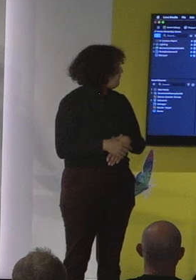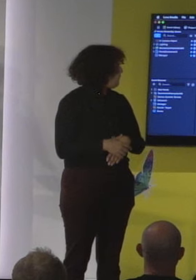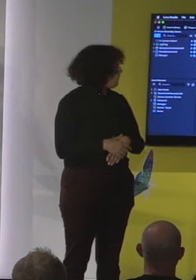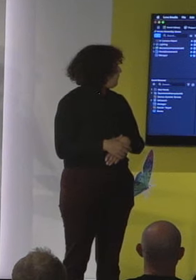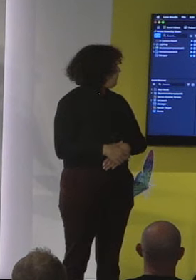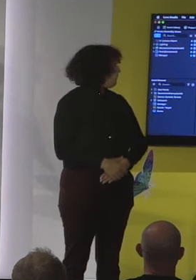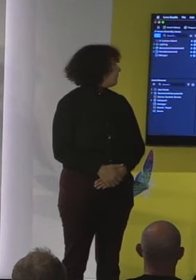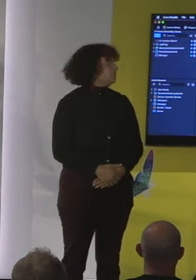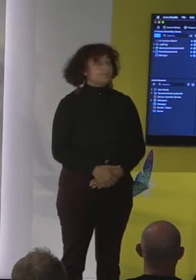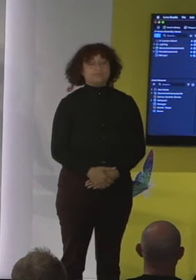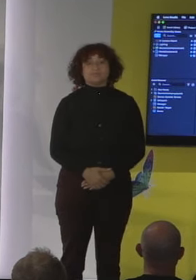Let's look at our logs here.